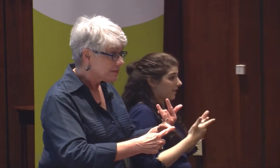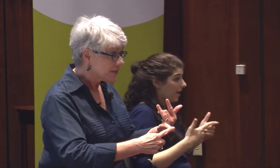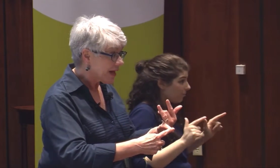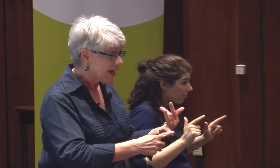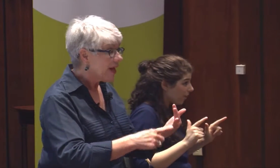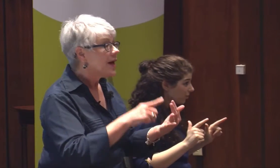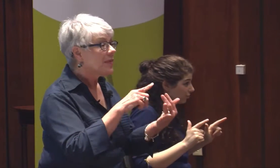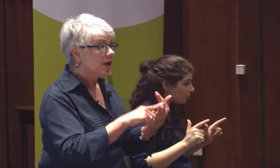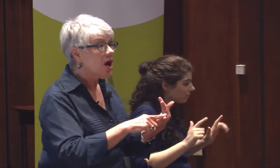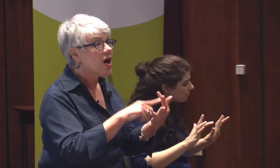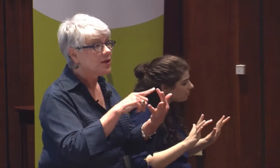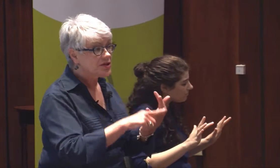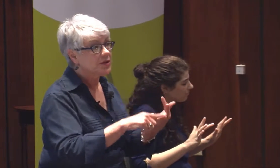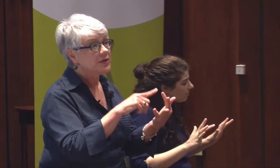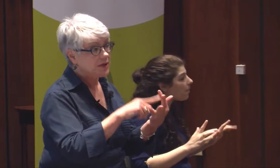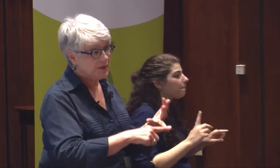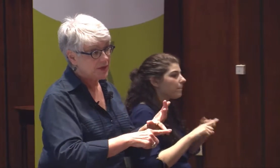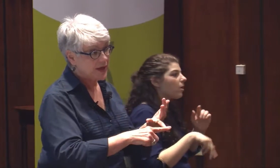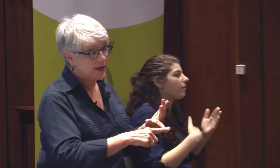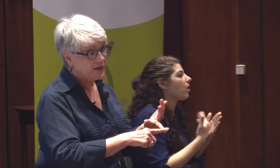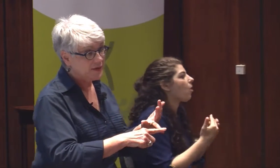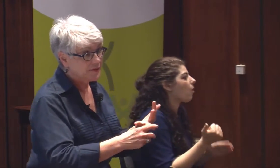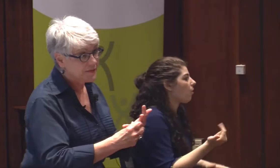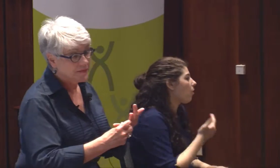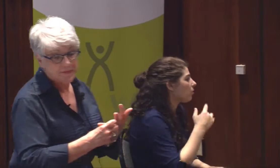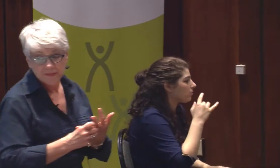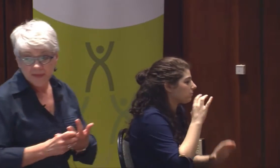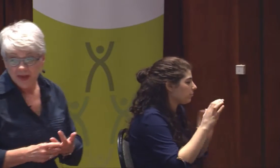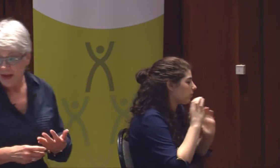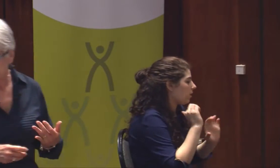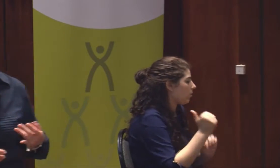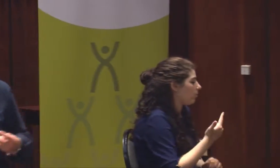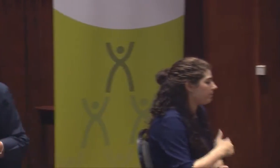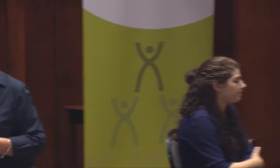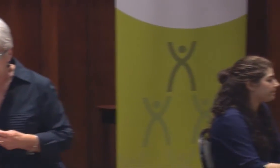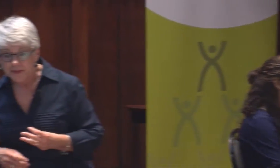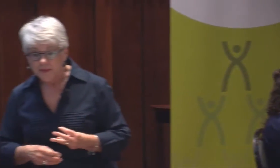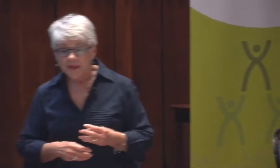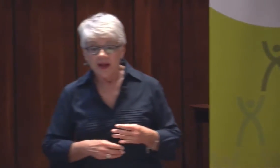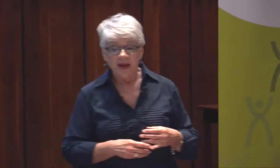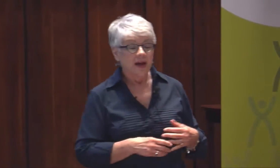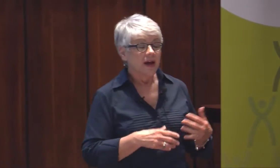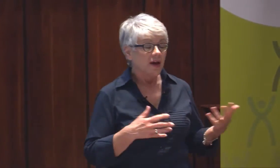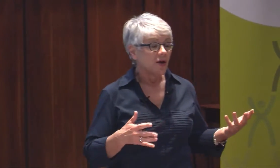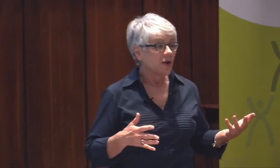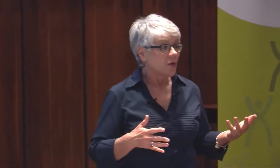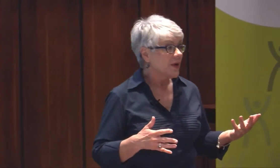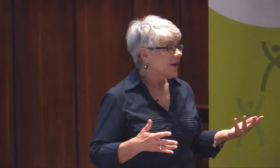okay, but all children communicate. We know